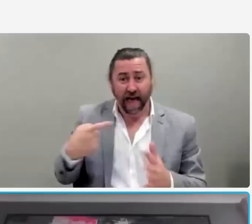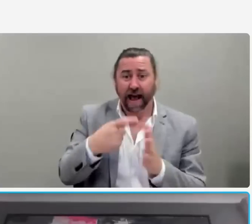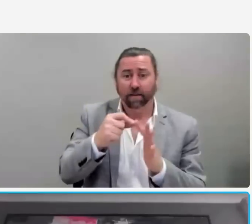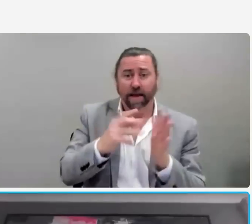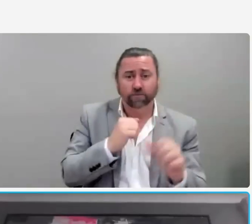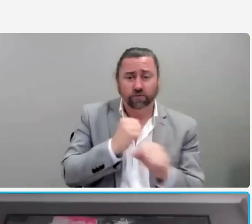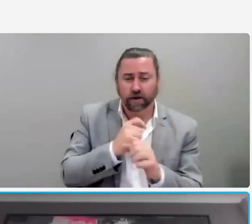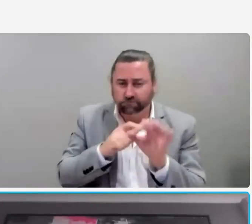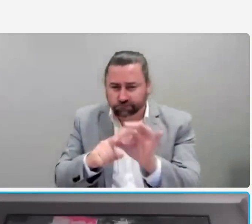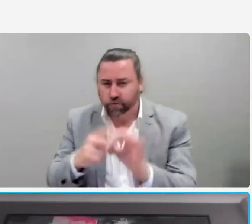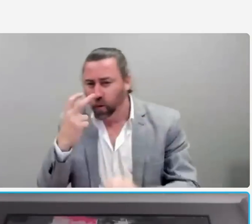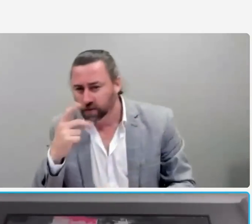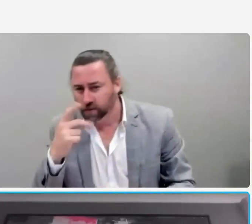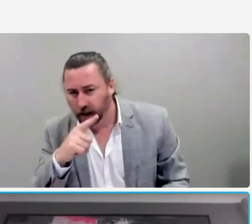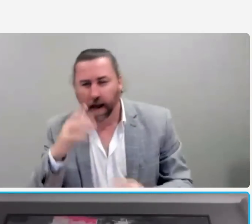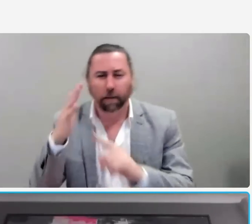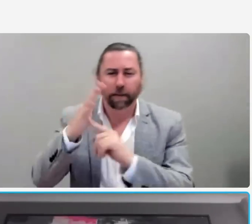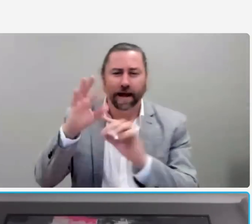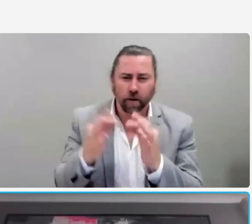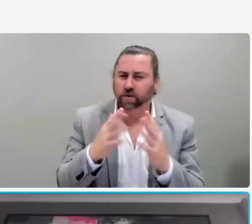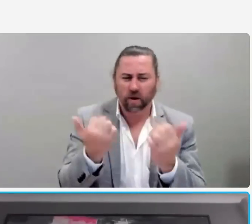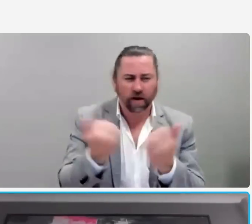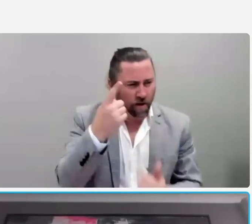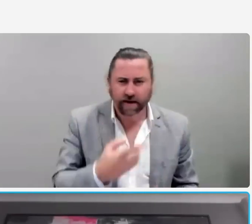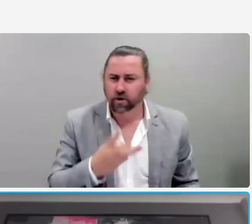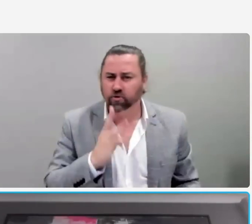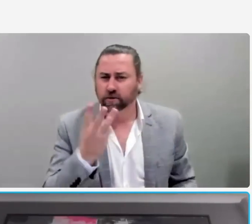We had a total of 1,377 participants complete